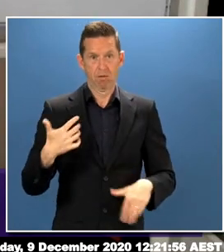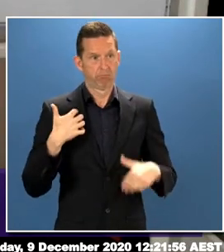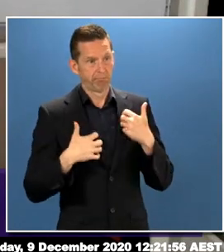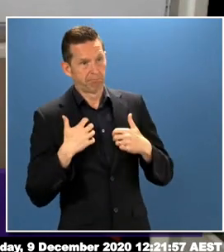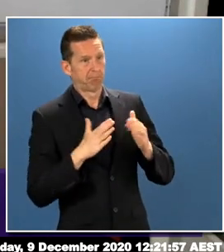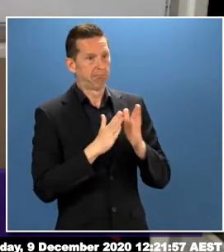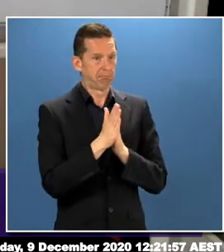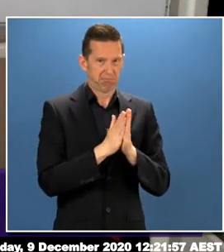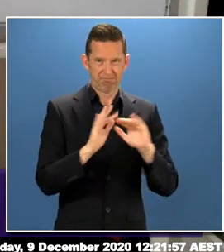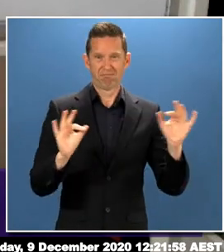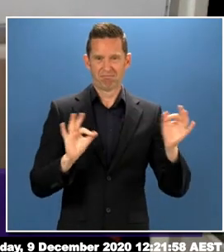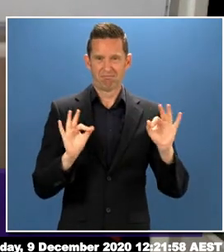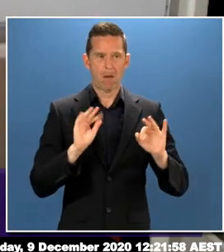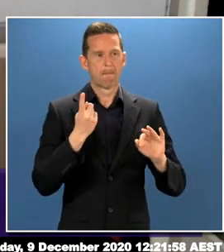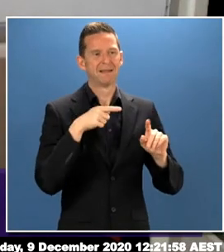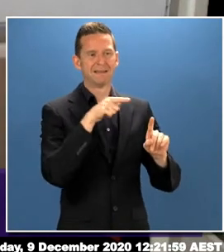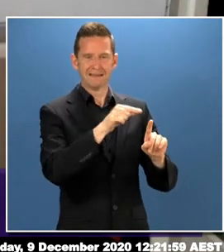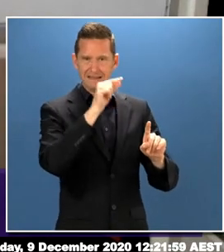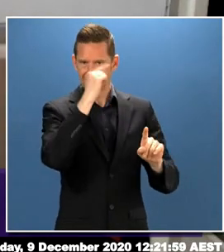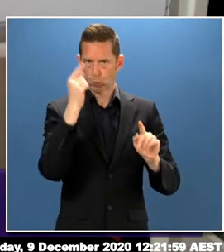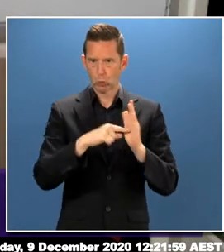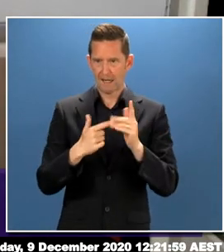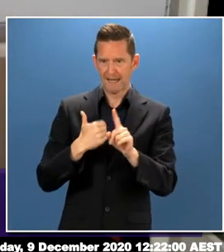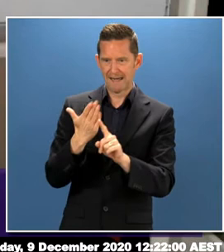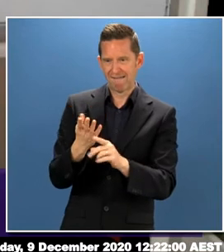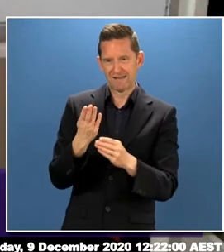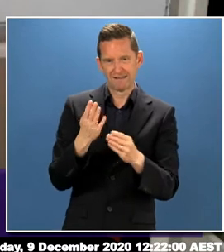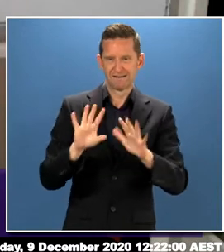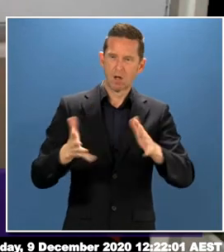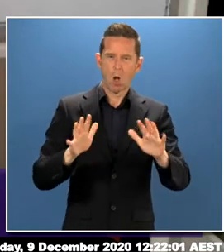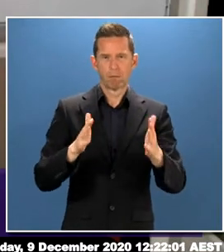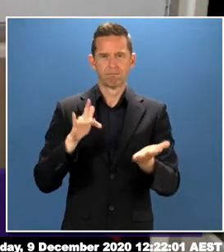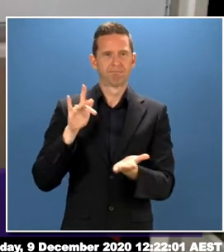but it is to try and sort of simulate some sort of work experience.